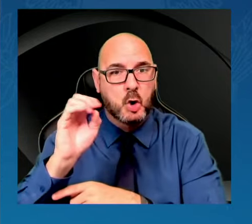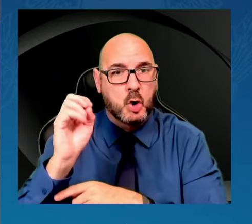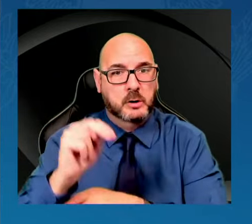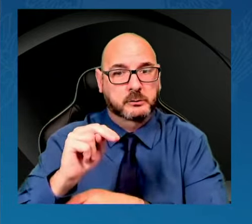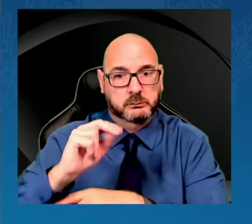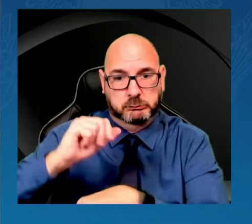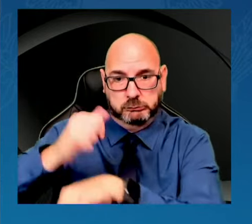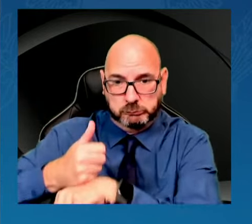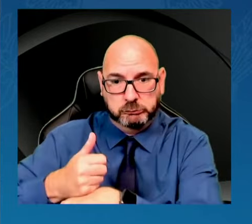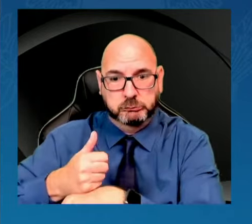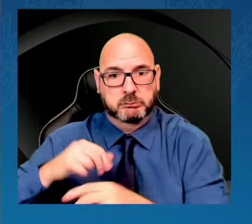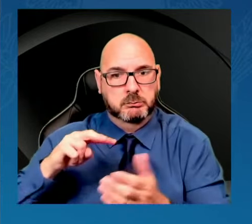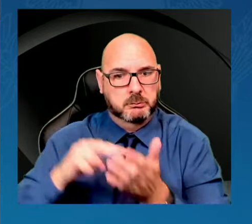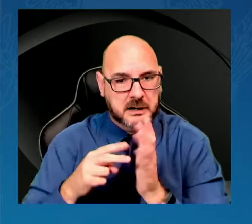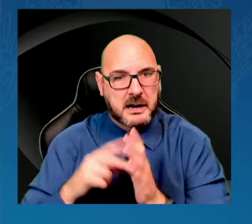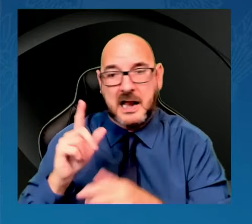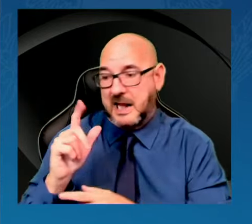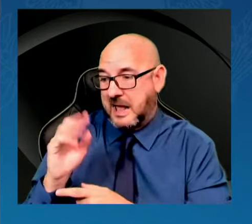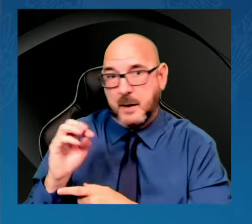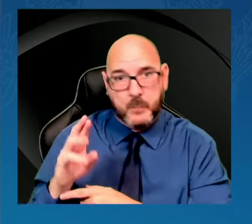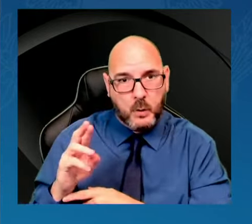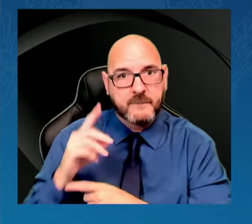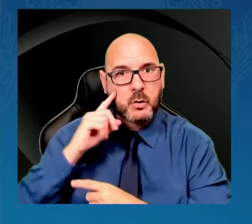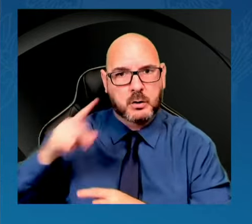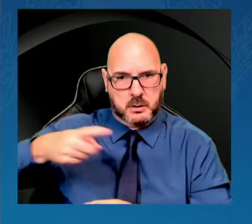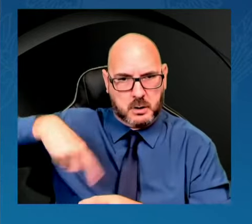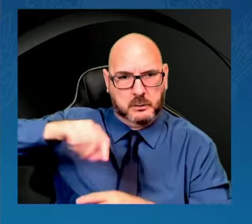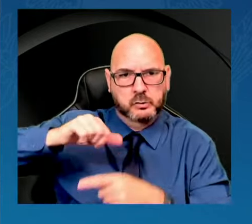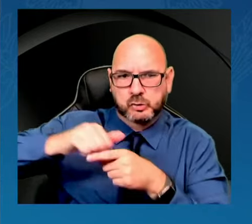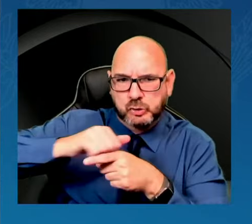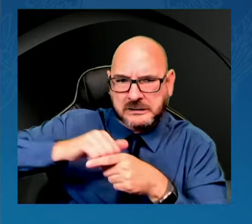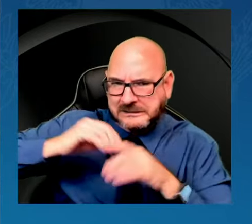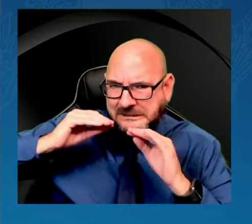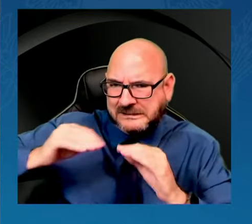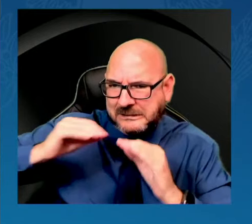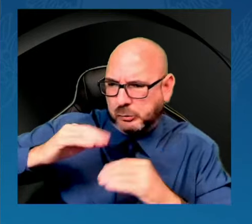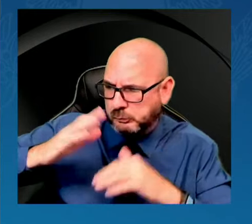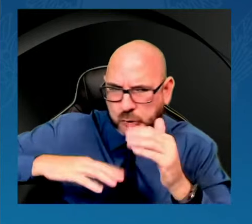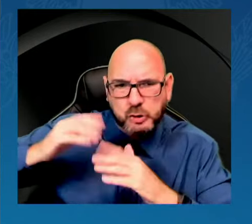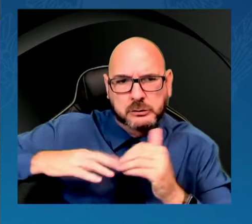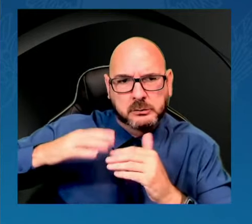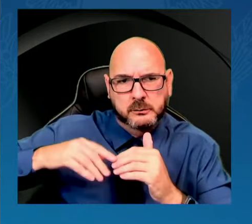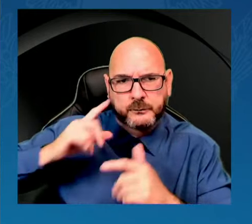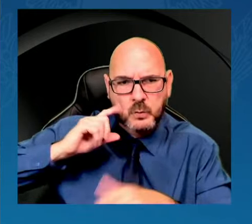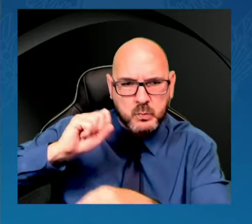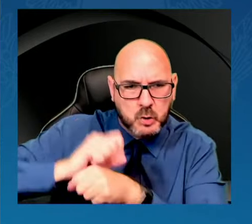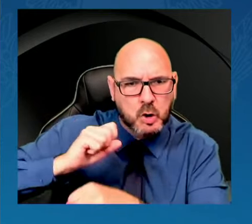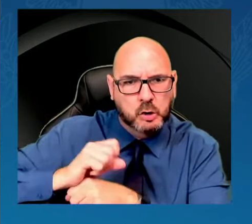the training and the building of that work. And so when we're talking about, you know, that workforce,